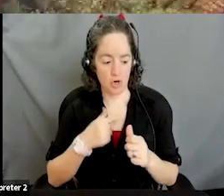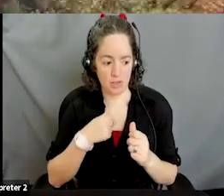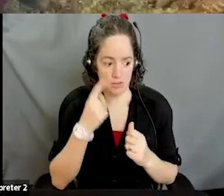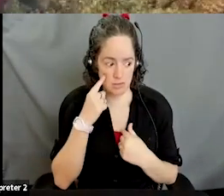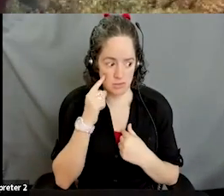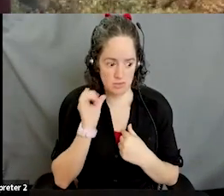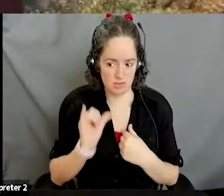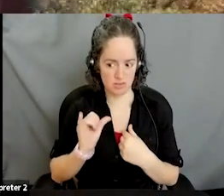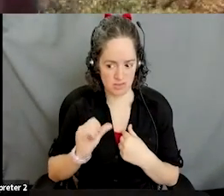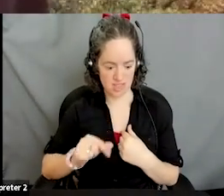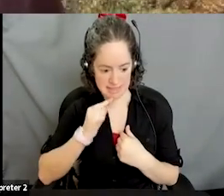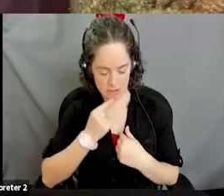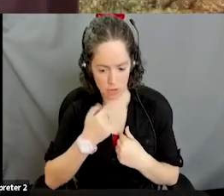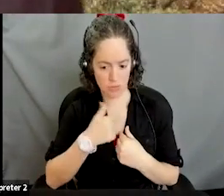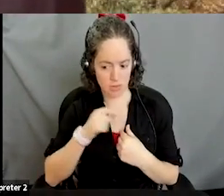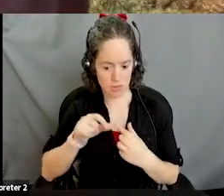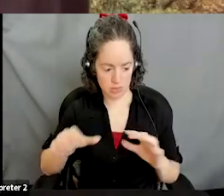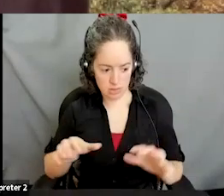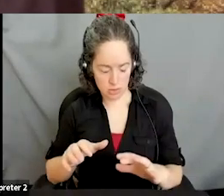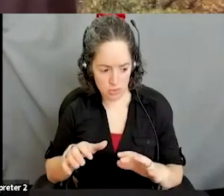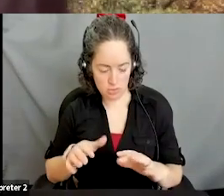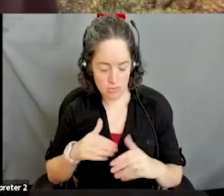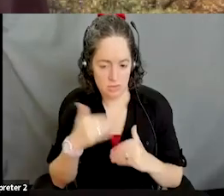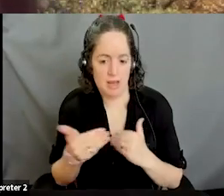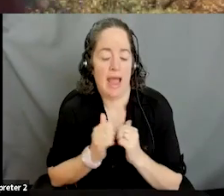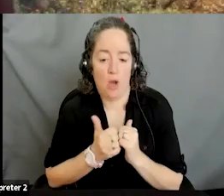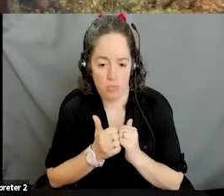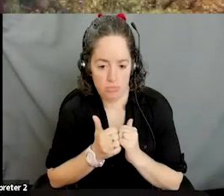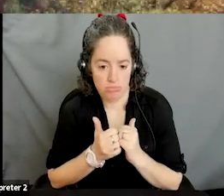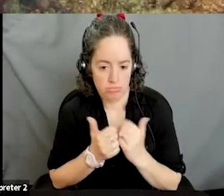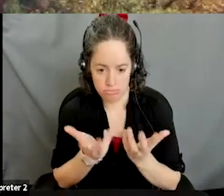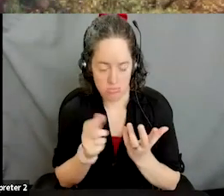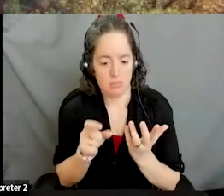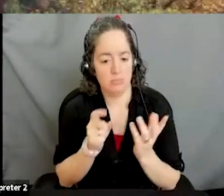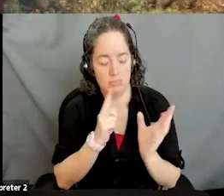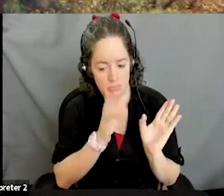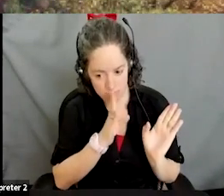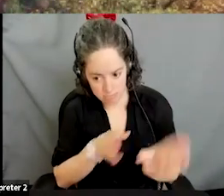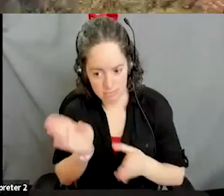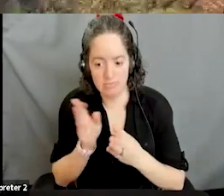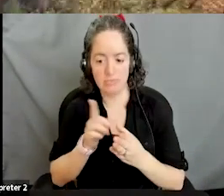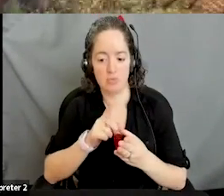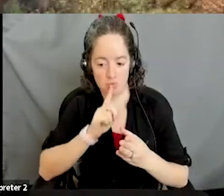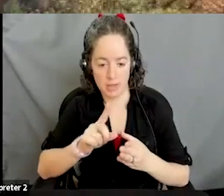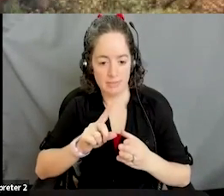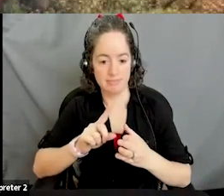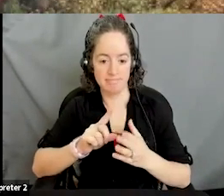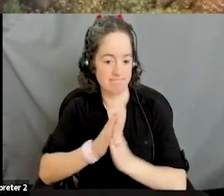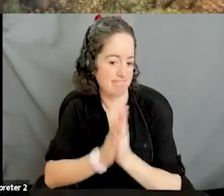This is something that we have to tackle. Now, what's it going to look like to really dig into it? We ran into some early blockers.